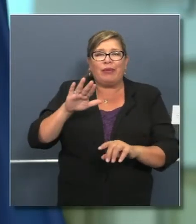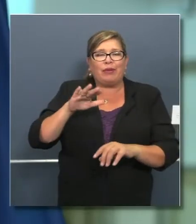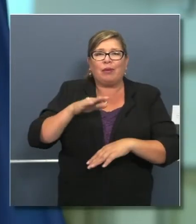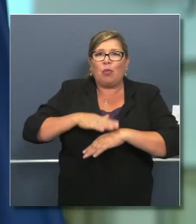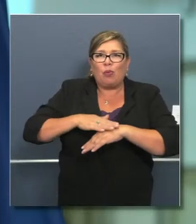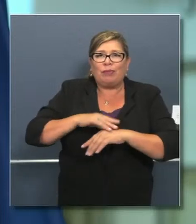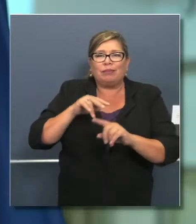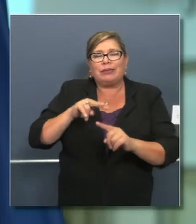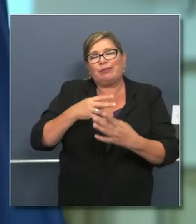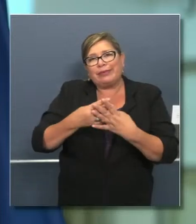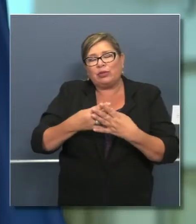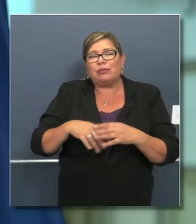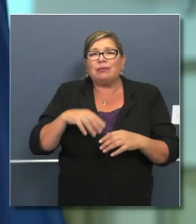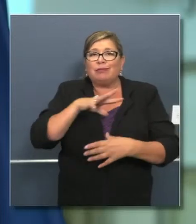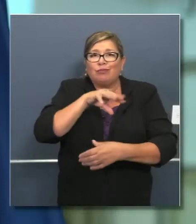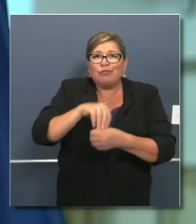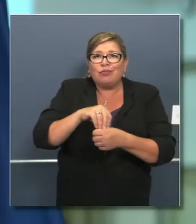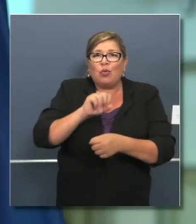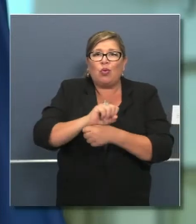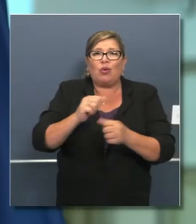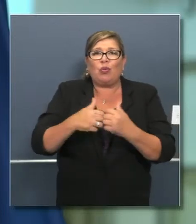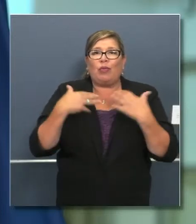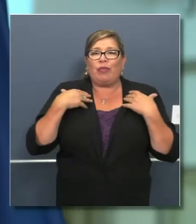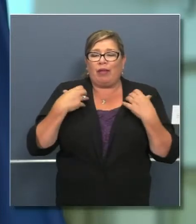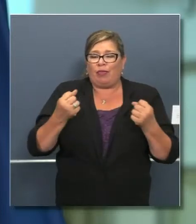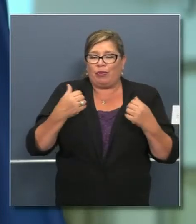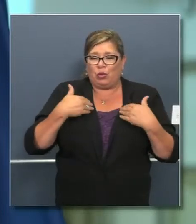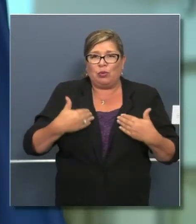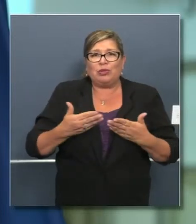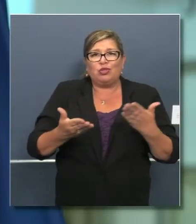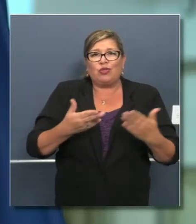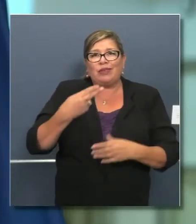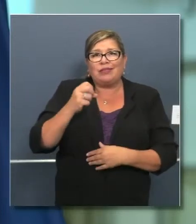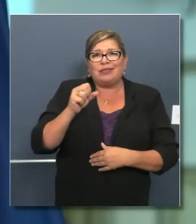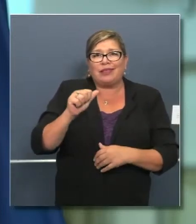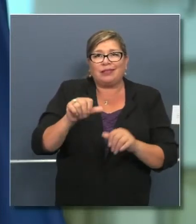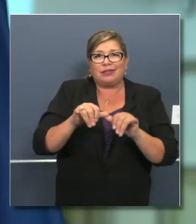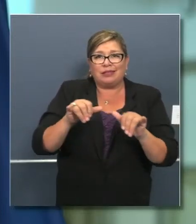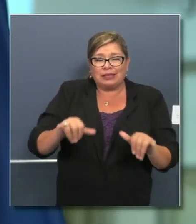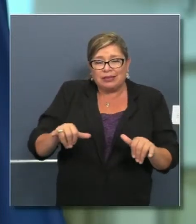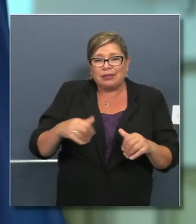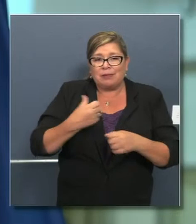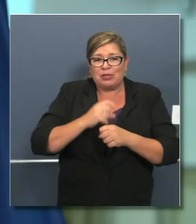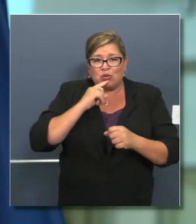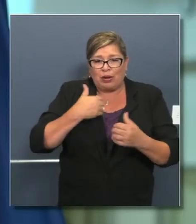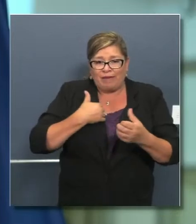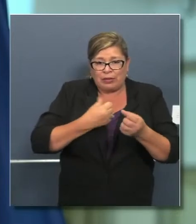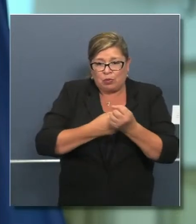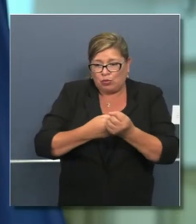service agency as well to make sure we do it in a manageable and thoughtful way but with a sense of